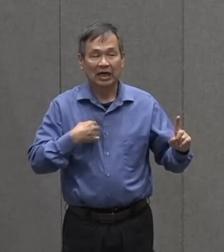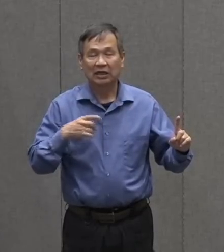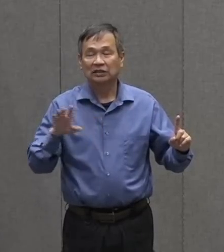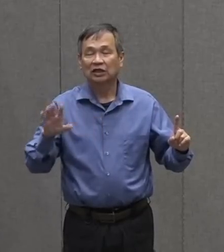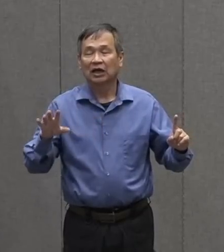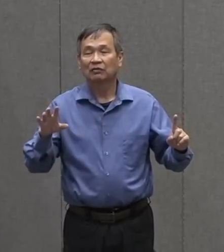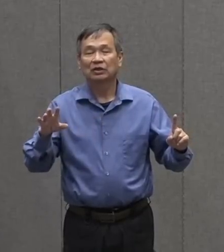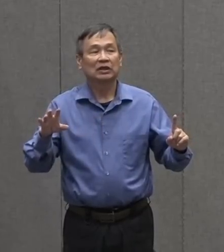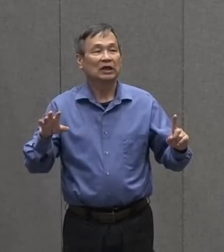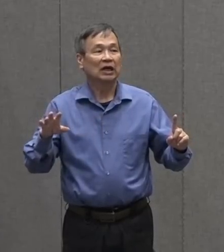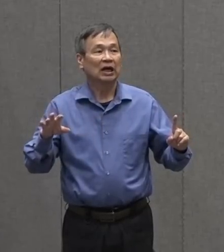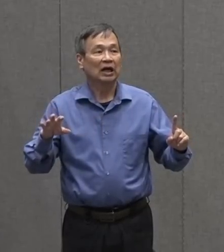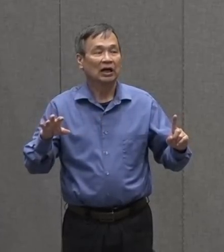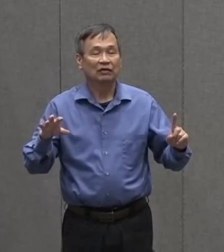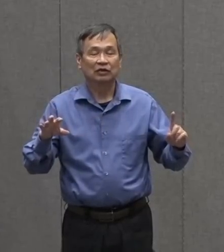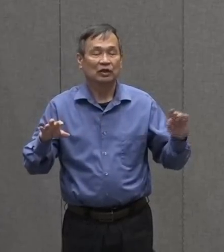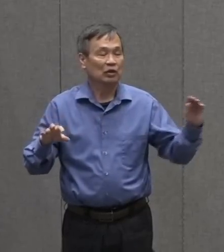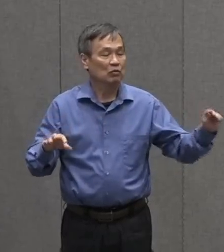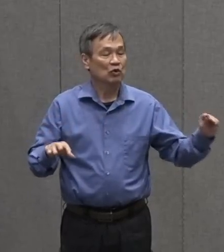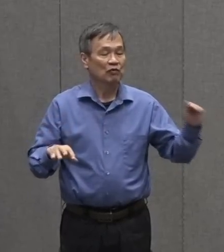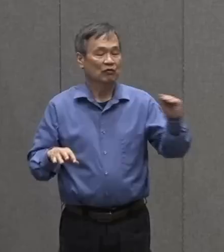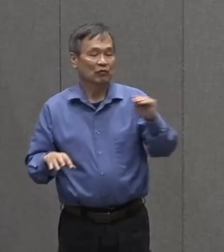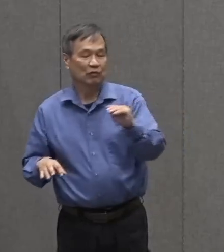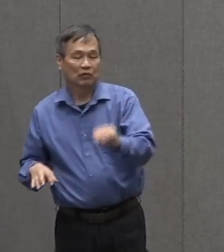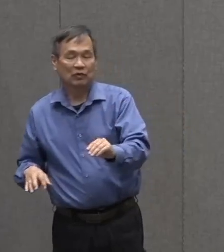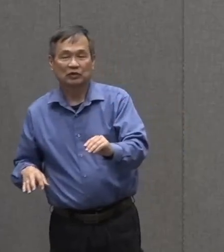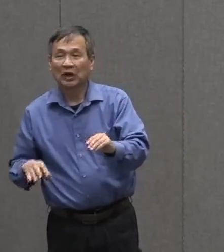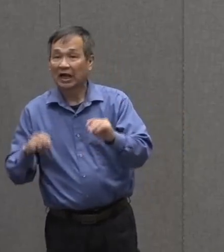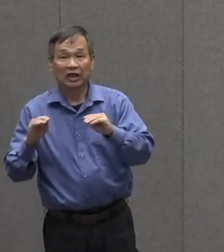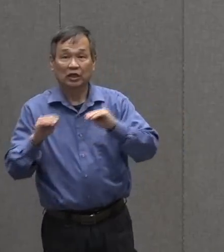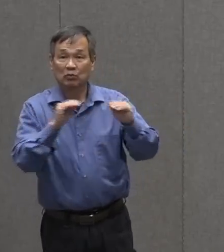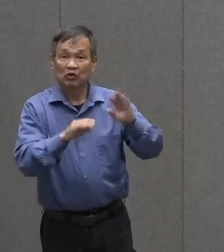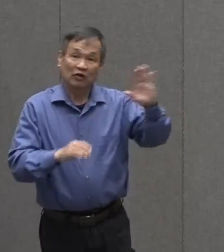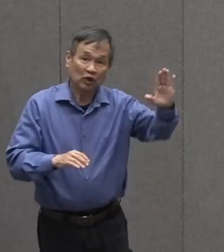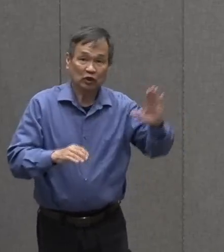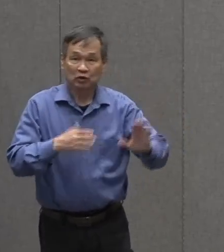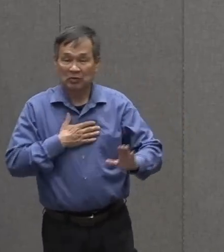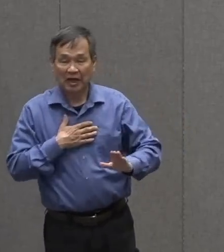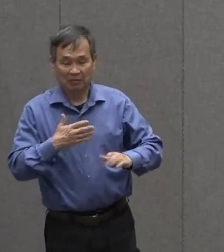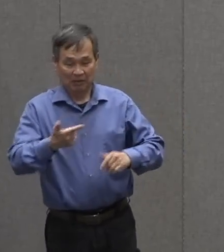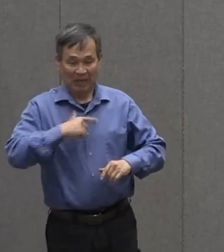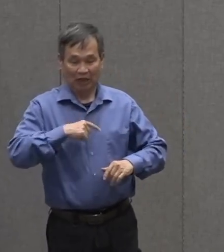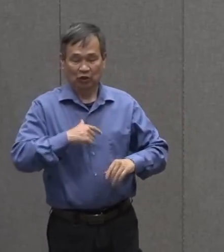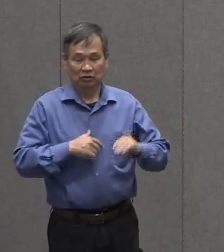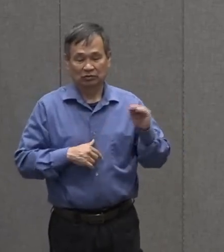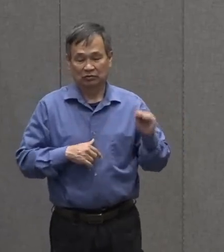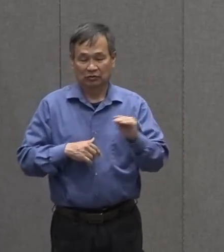So I would move this one over to the four and get myself on 20.